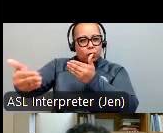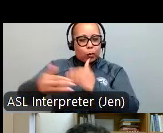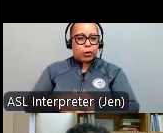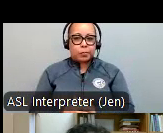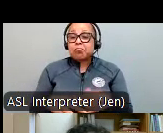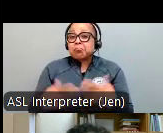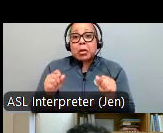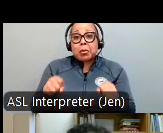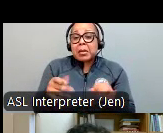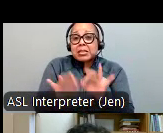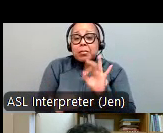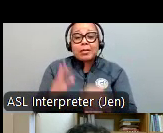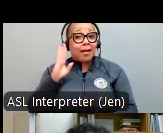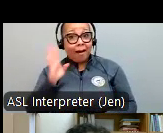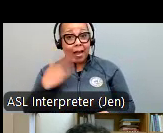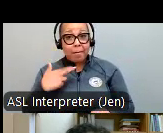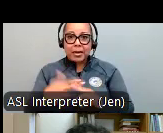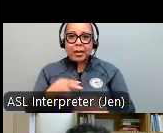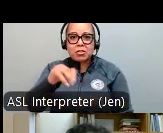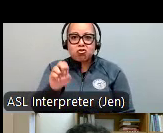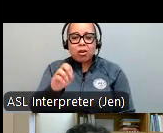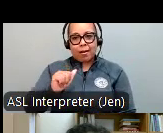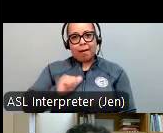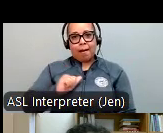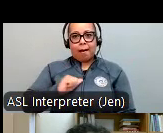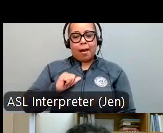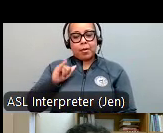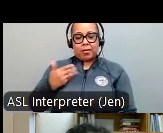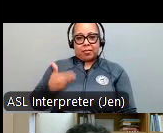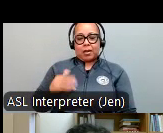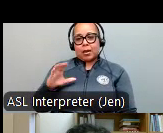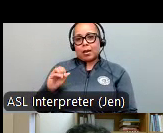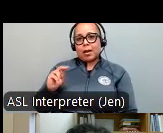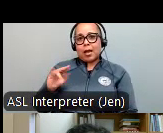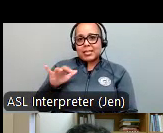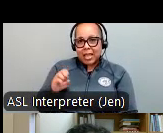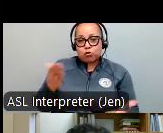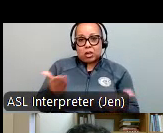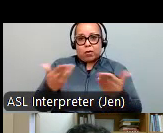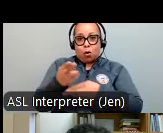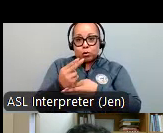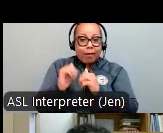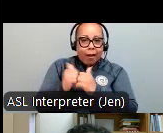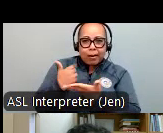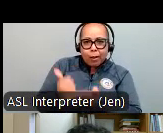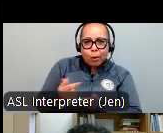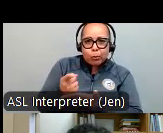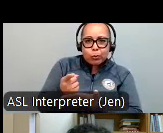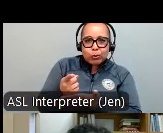be as simple as, "hi, my name's Jane, I'm the concierge here at the hotel, how can I help you?"